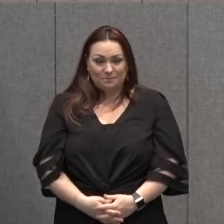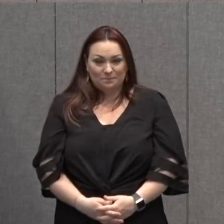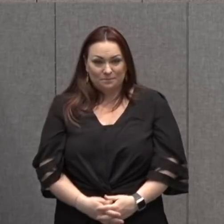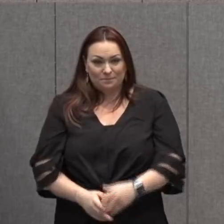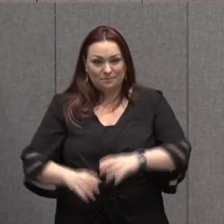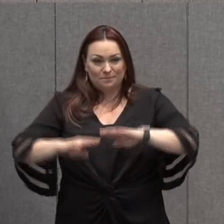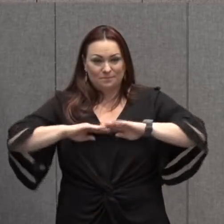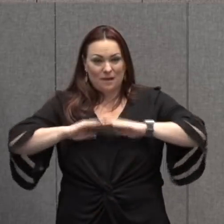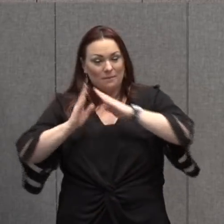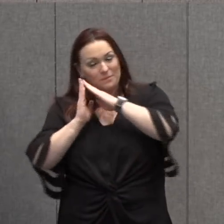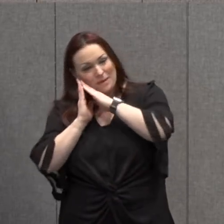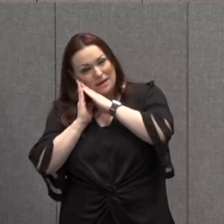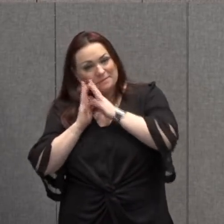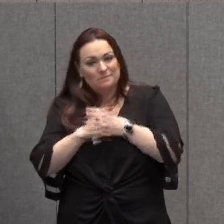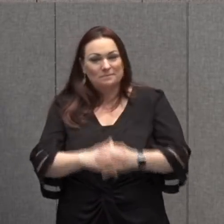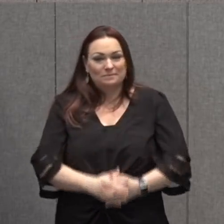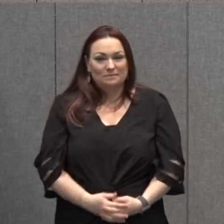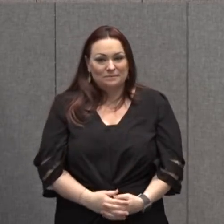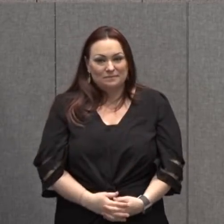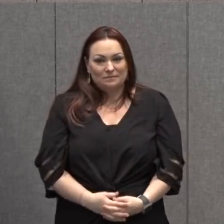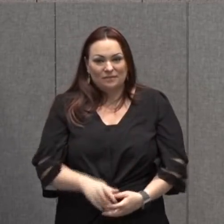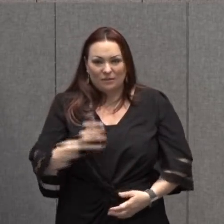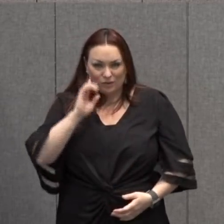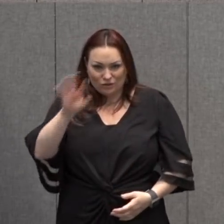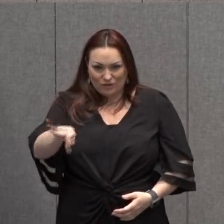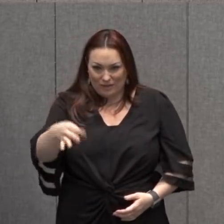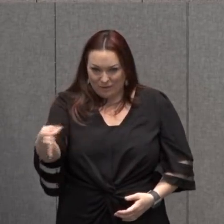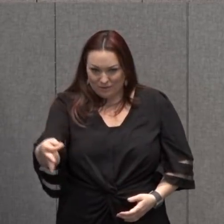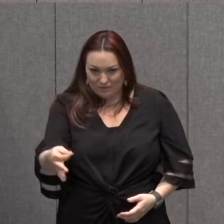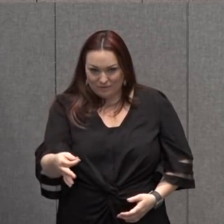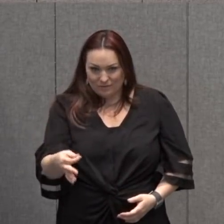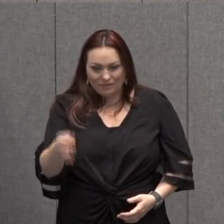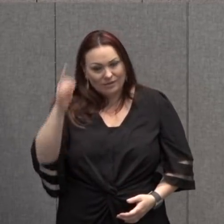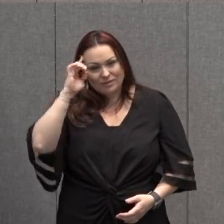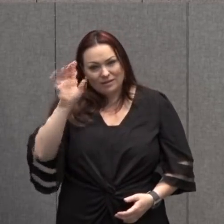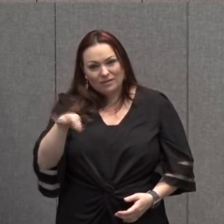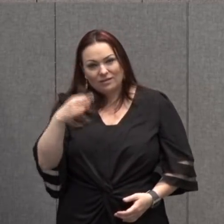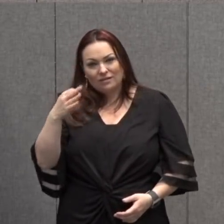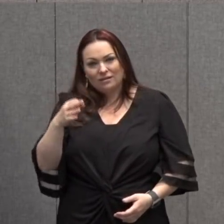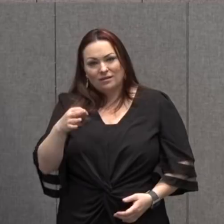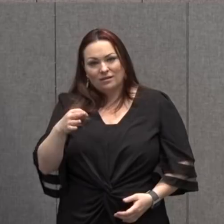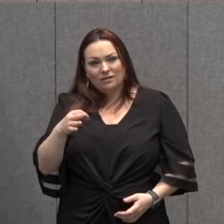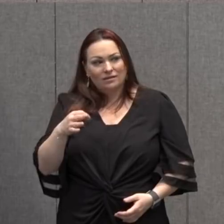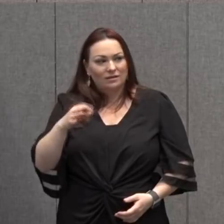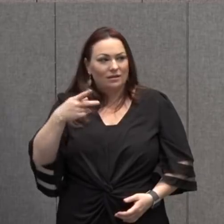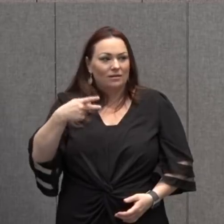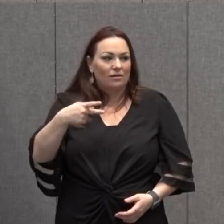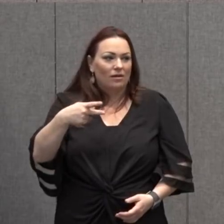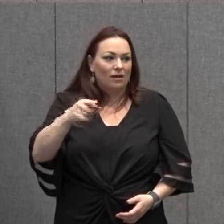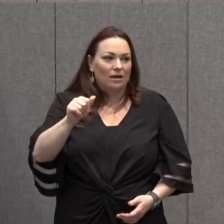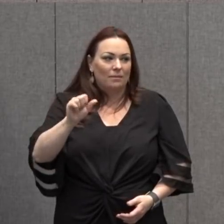I don't think we've had one yet. I know, have we turned that one over? No, that was the one I was thinkin' I should have. Paste (gasps) - A bed paste.